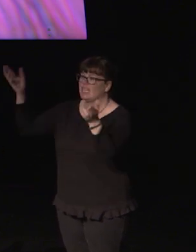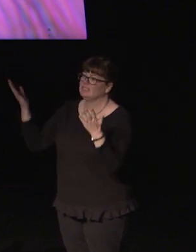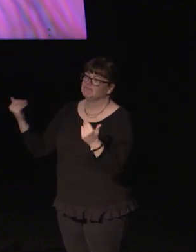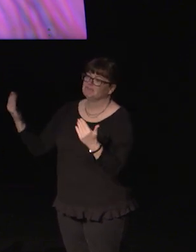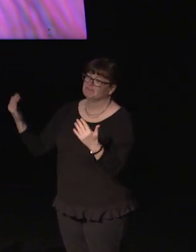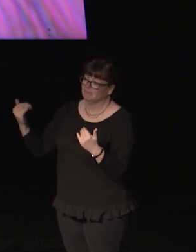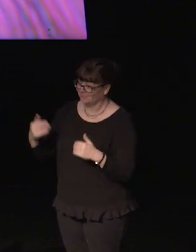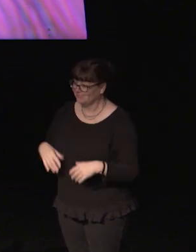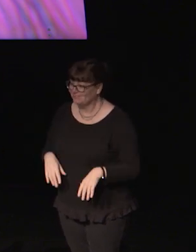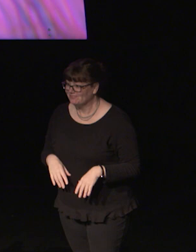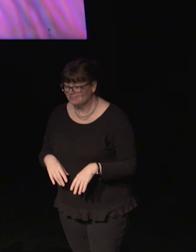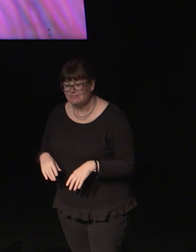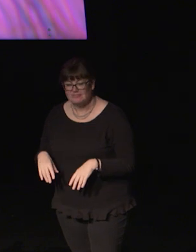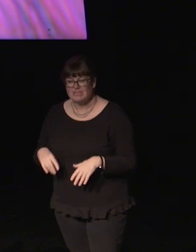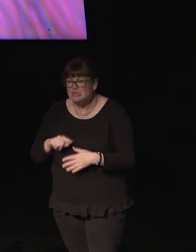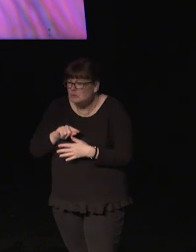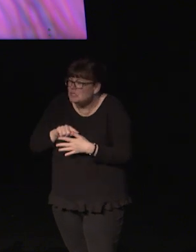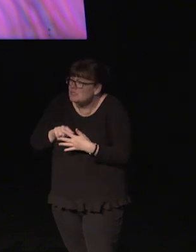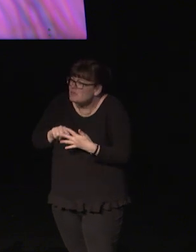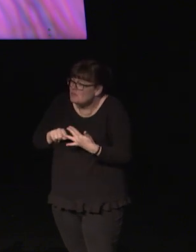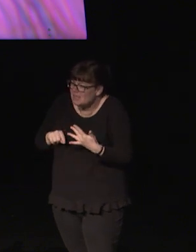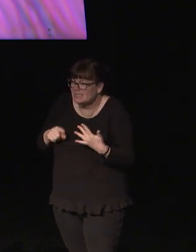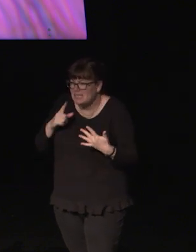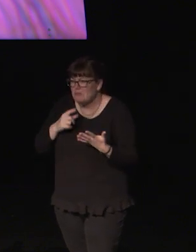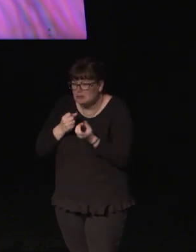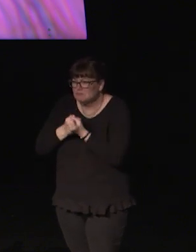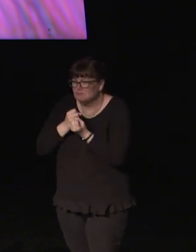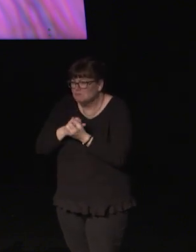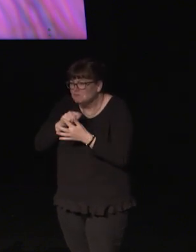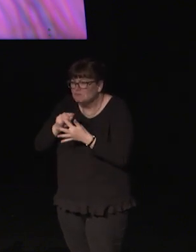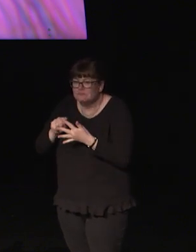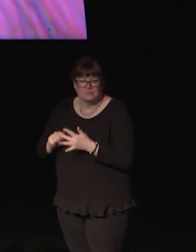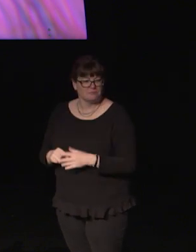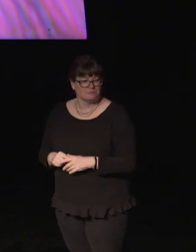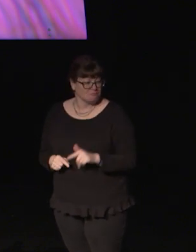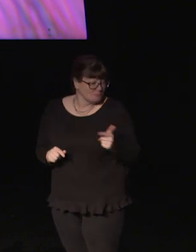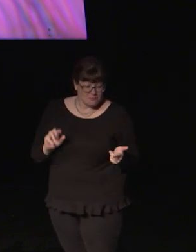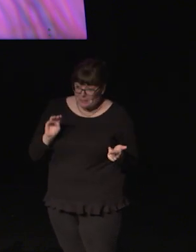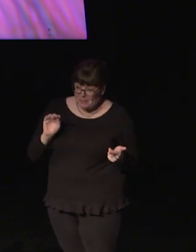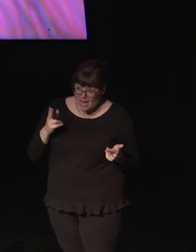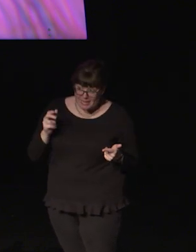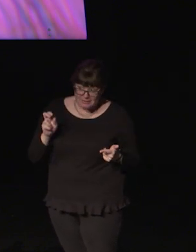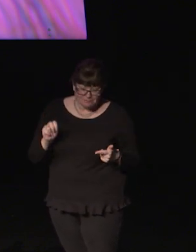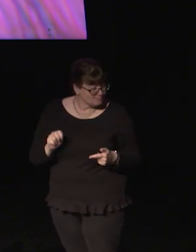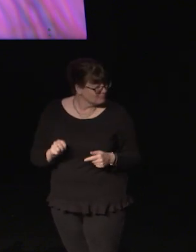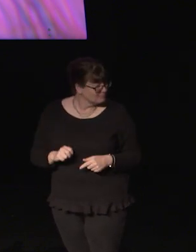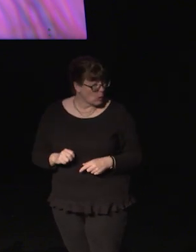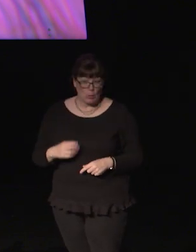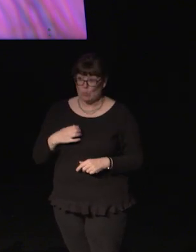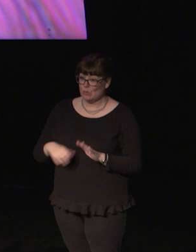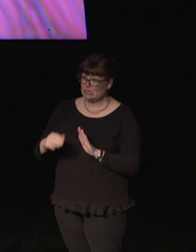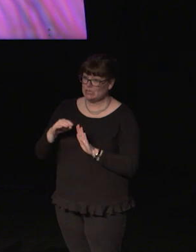So yeah, there's a couple of things just to shout out there. Cool. -Meghan. Oh, so wish list. Yeah. JESSE LAUGHS